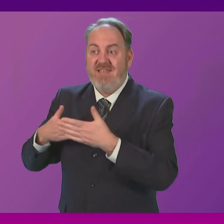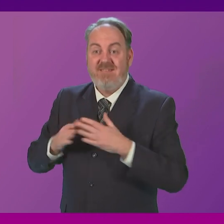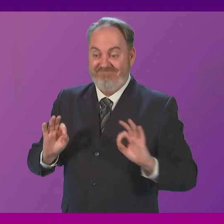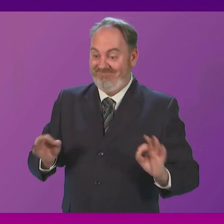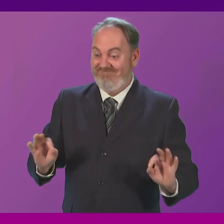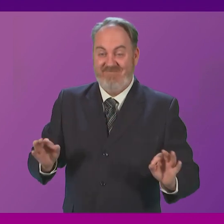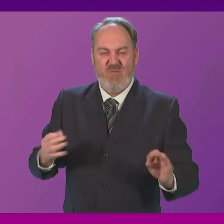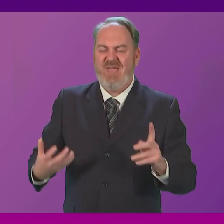We can all be proud of that.